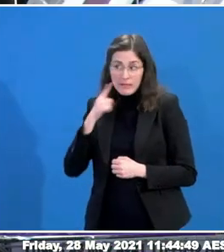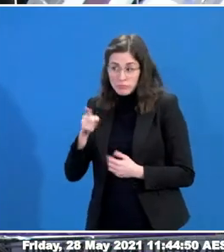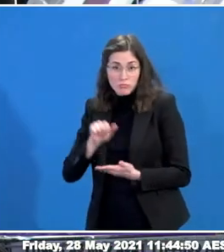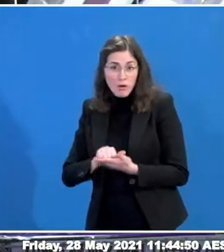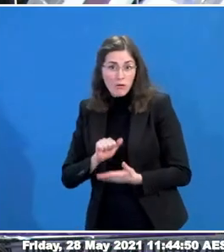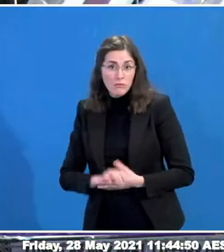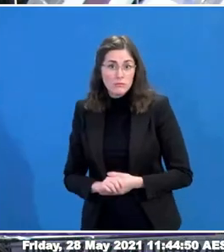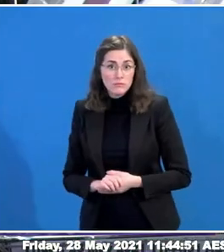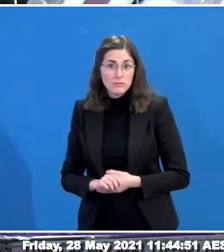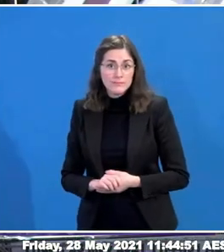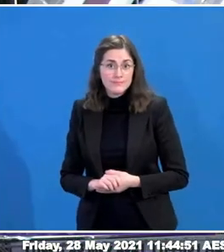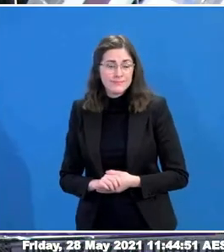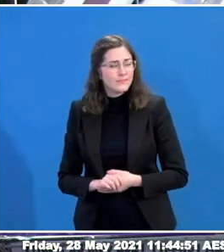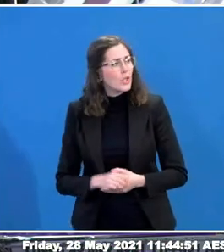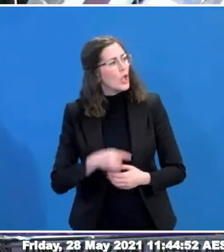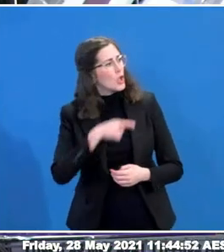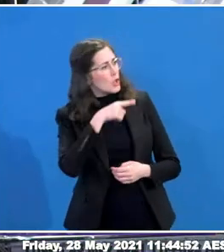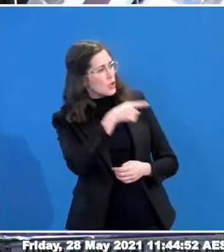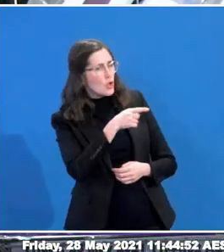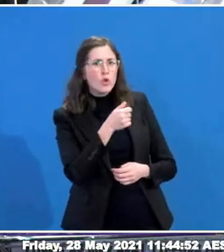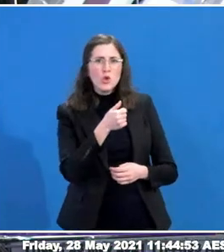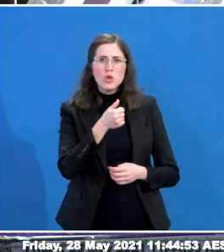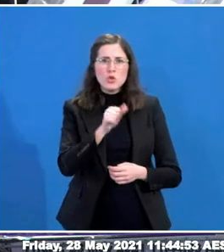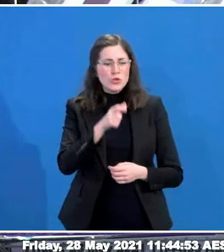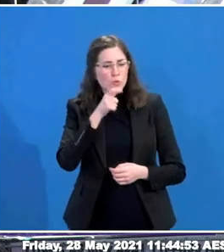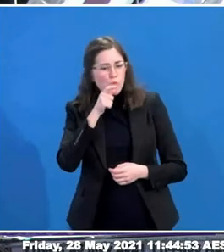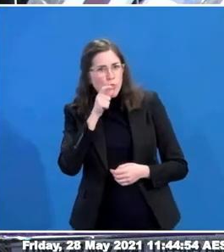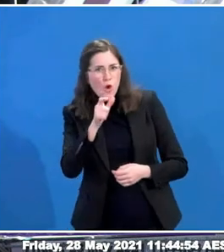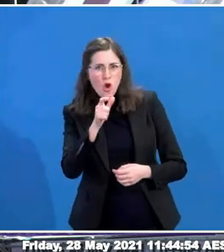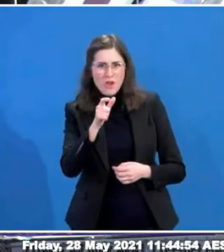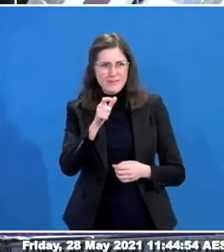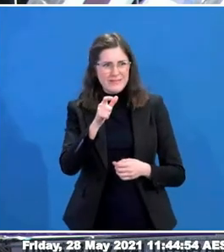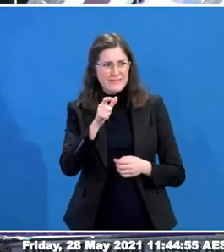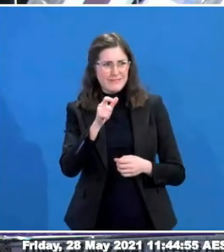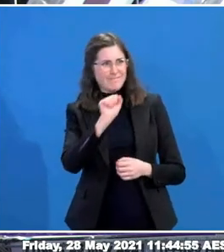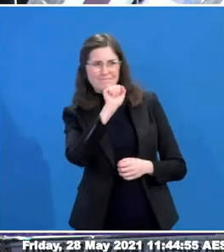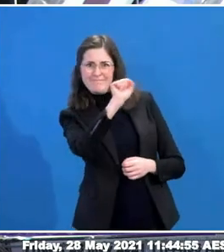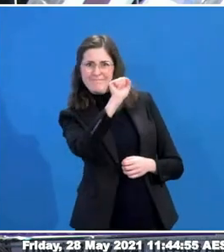And that the language used to describe people as either high